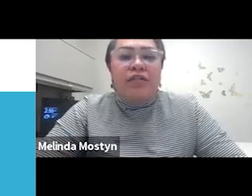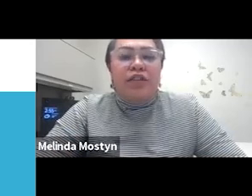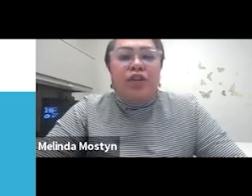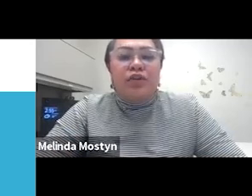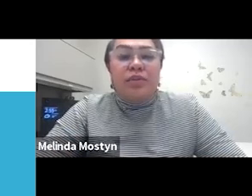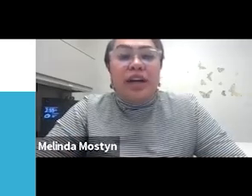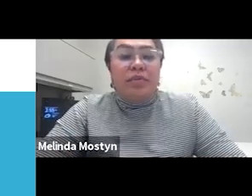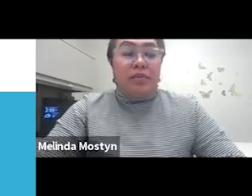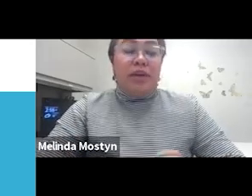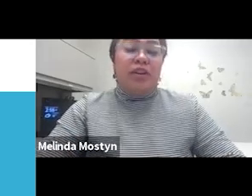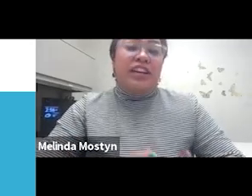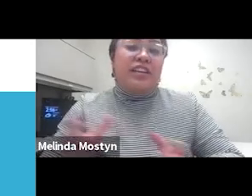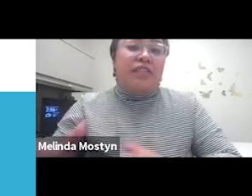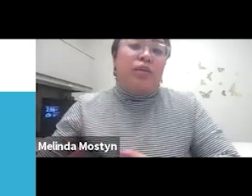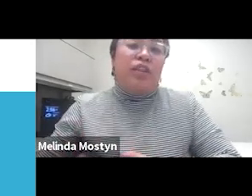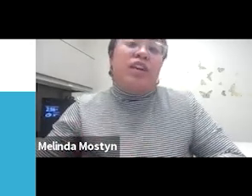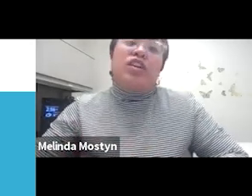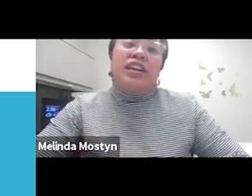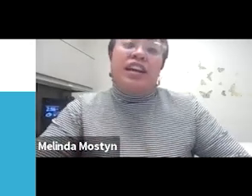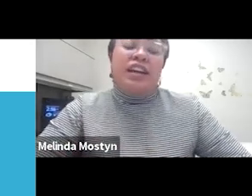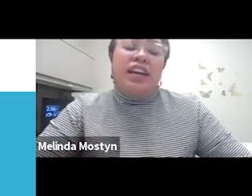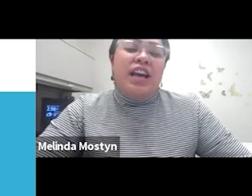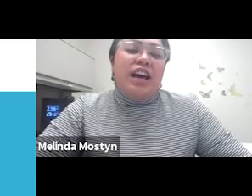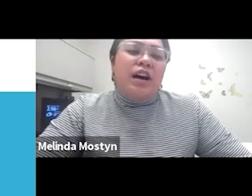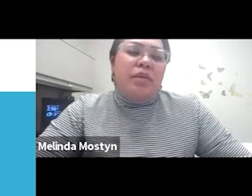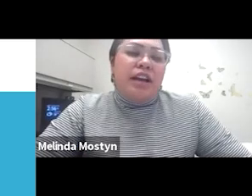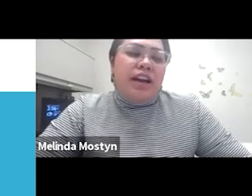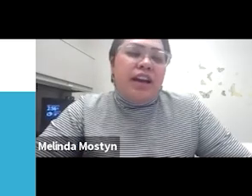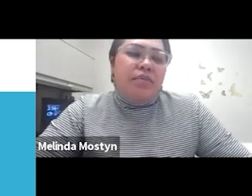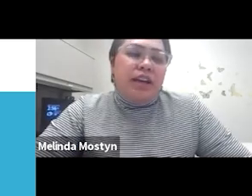and for you to be able to identify with their identity and